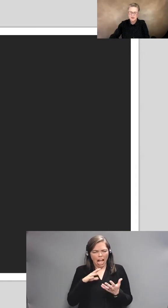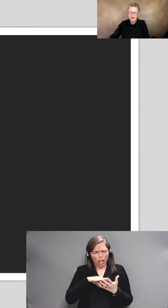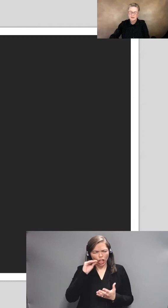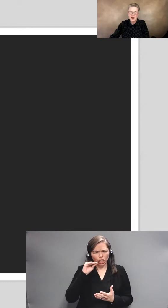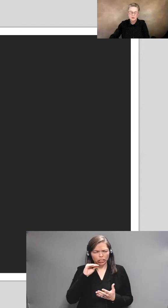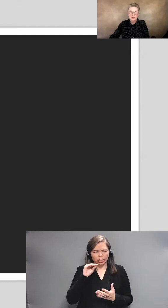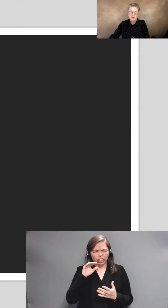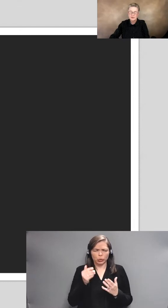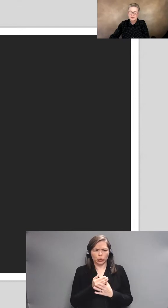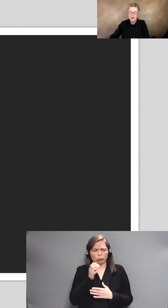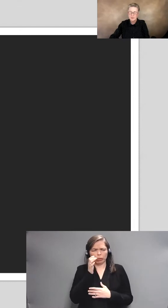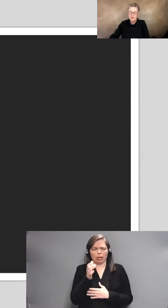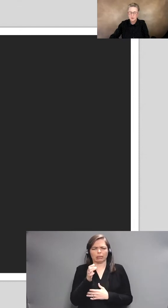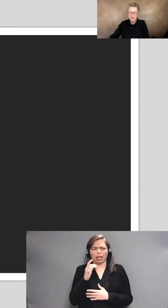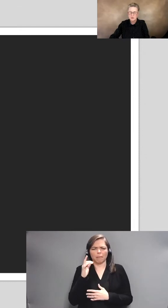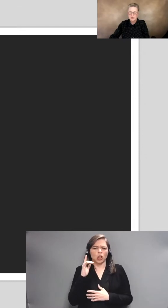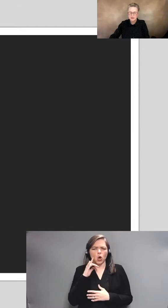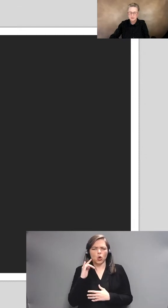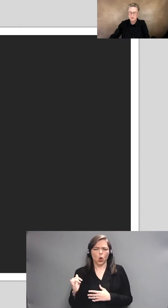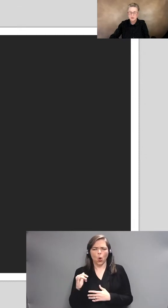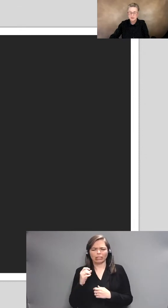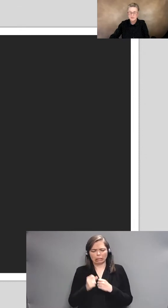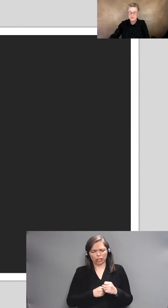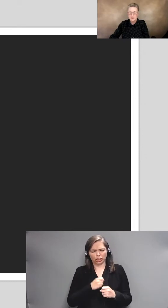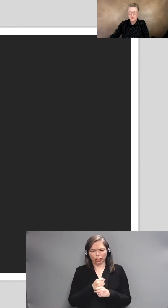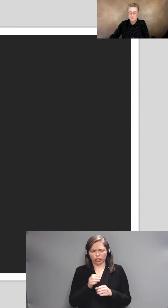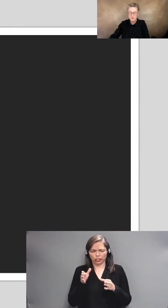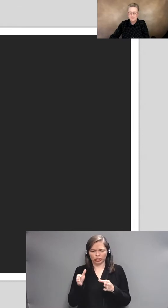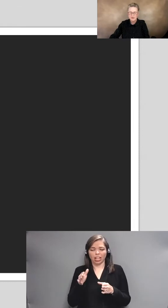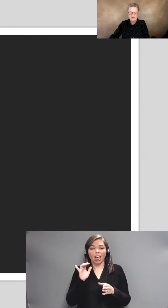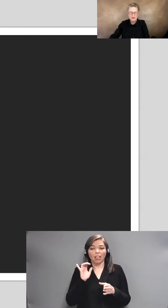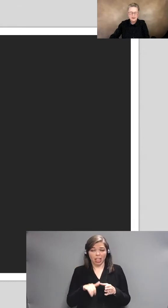and that was during the time that Boyce Williams was in the federal government